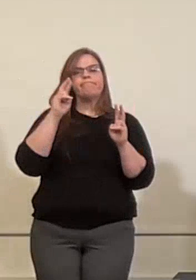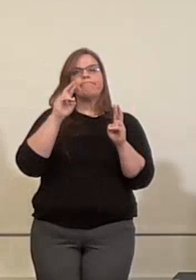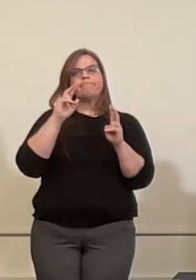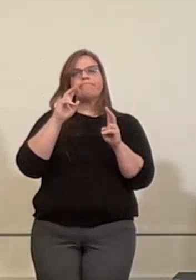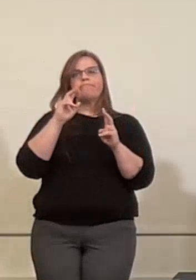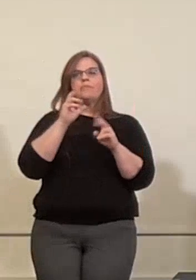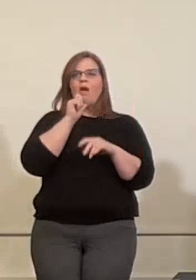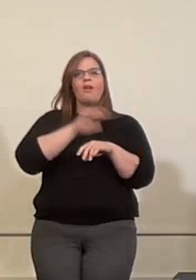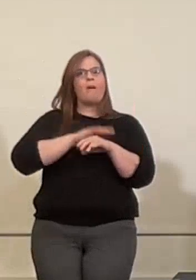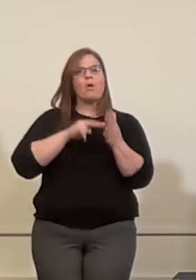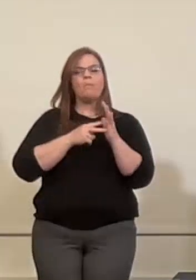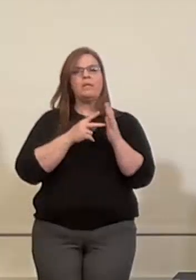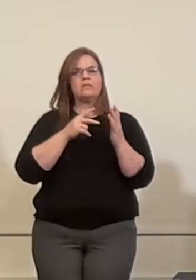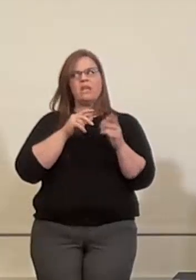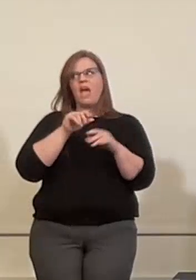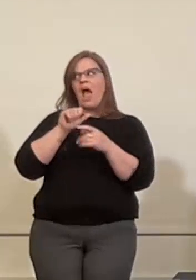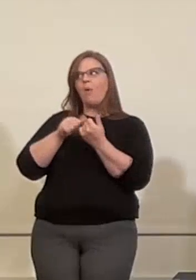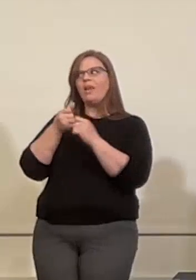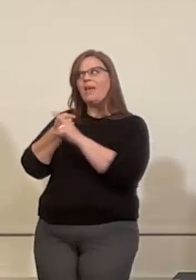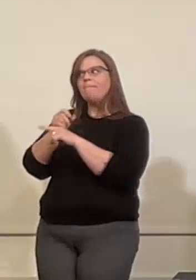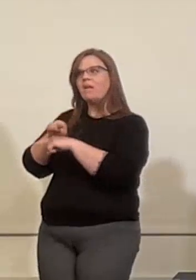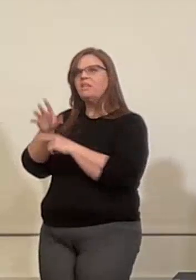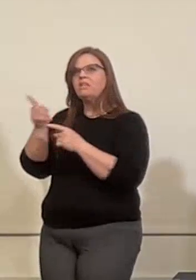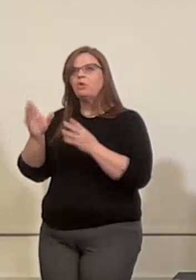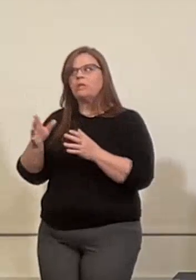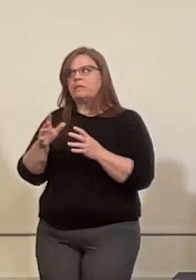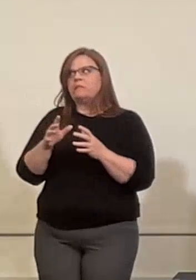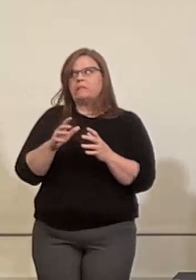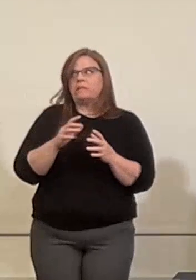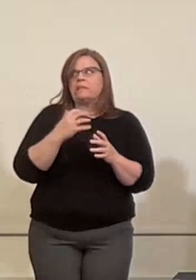Yeah, I've seen that too. Yeah. And we do that all the time. I'll go show them.